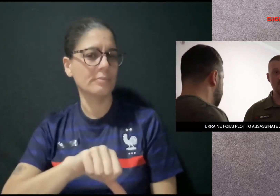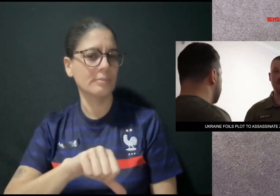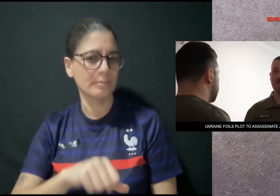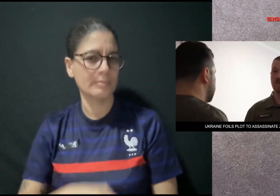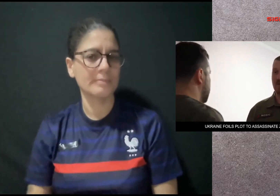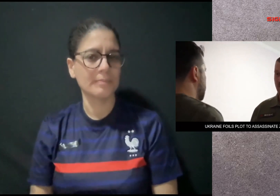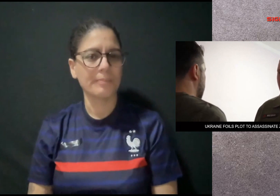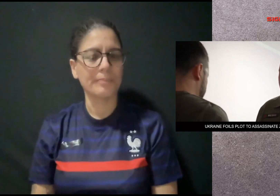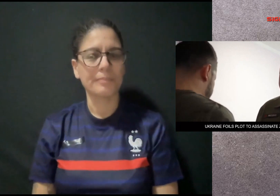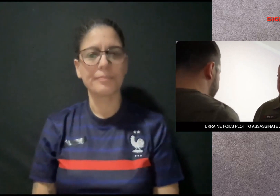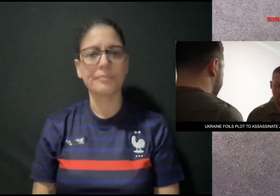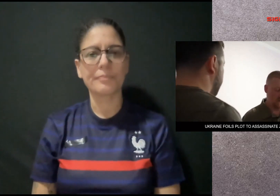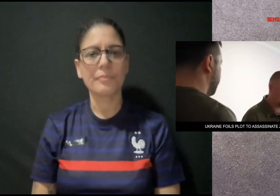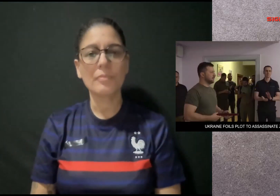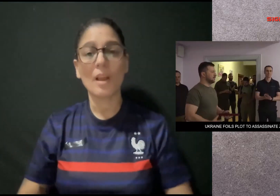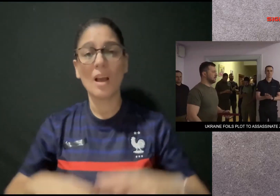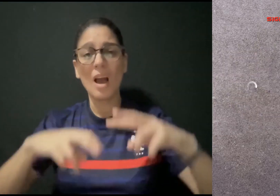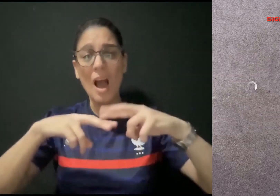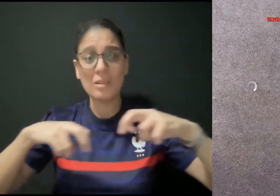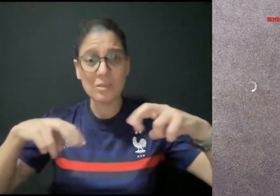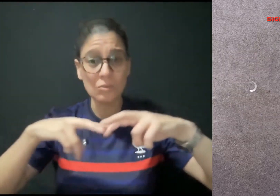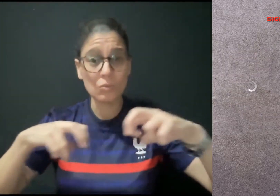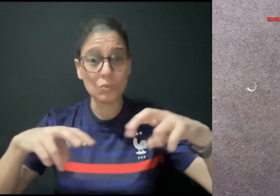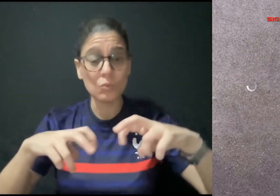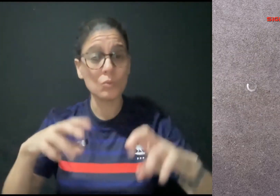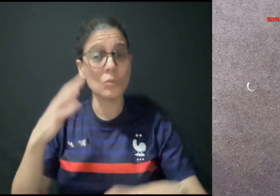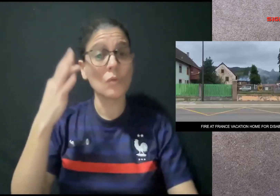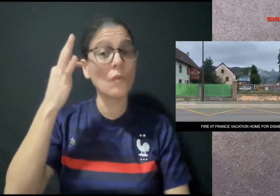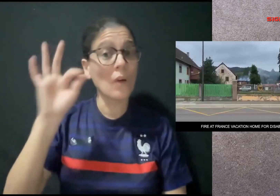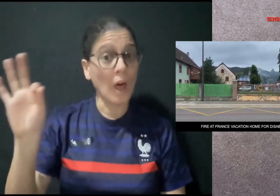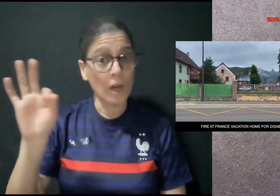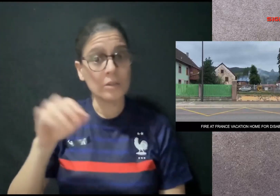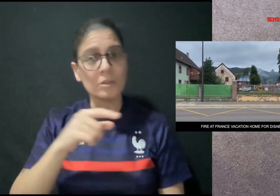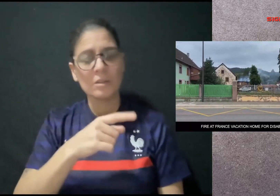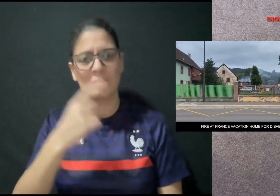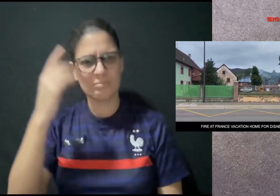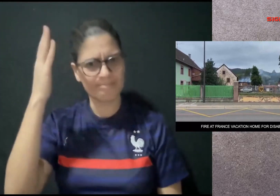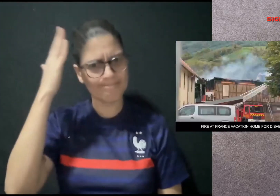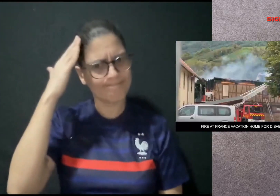a successful assassination it will reflect on Russian President Vladimir Putin as another